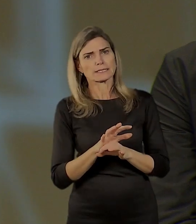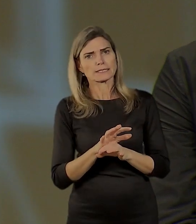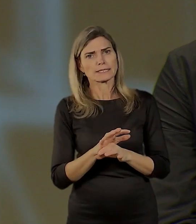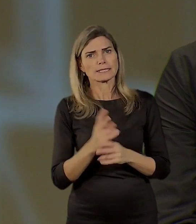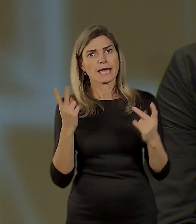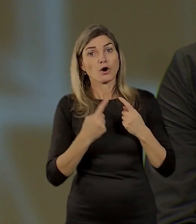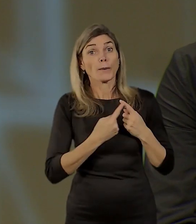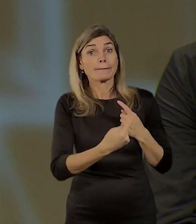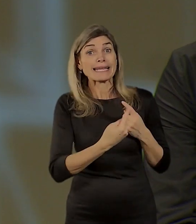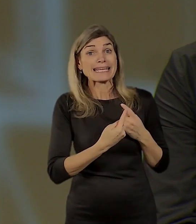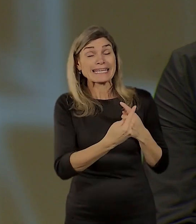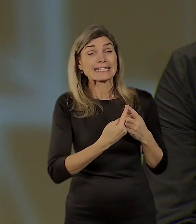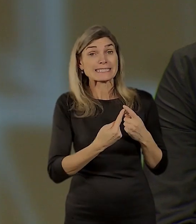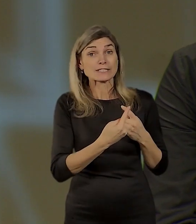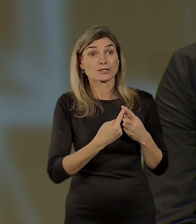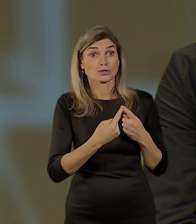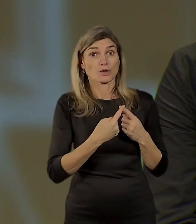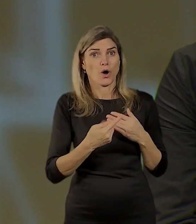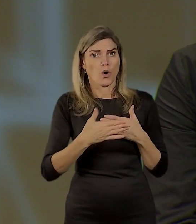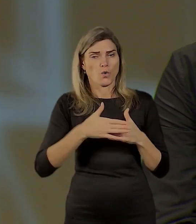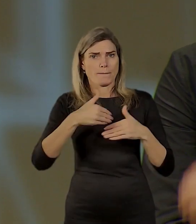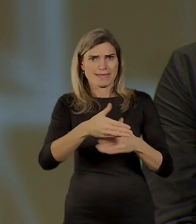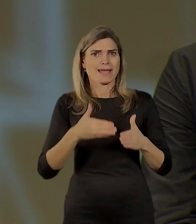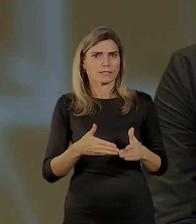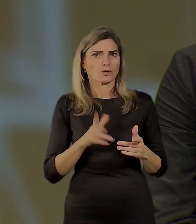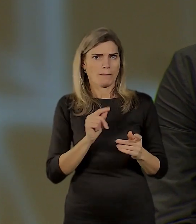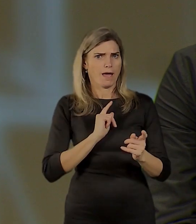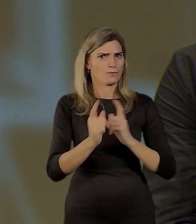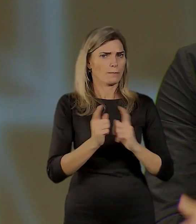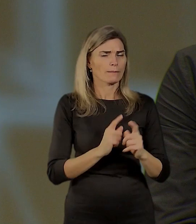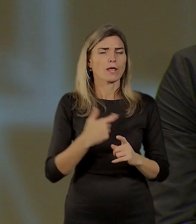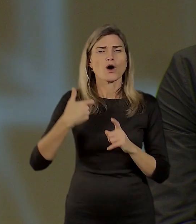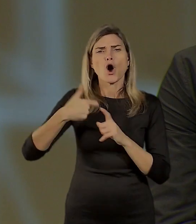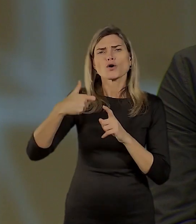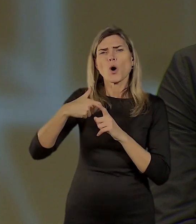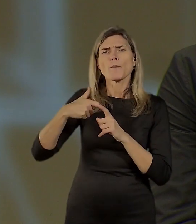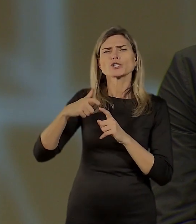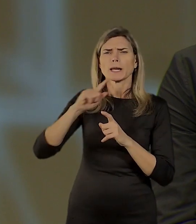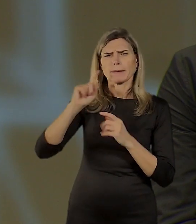that are there. -I will add a little more.